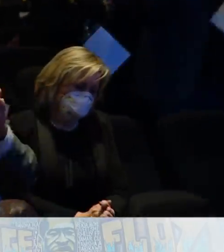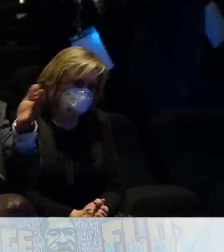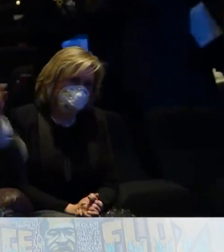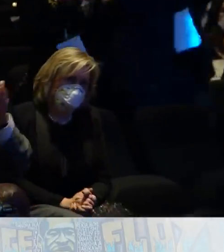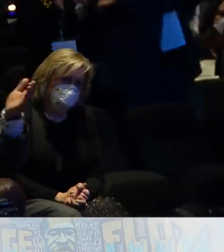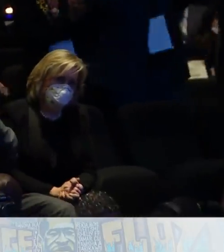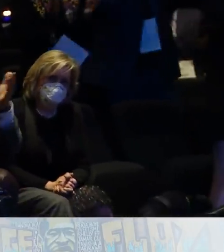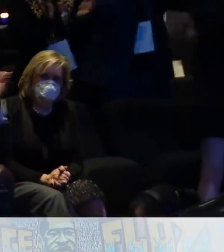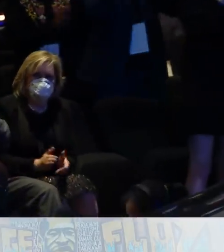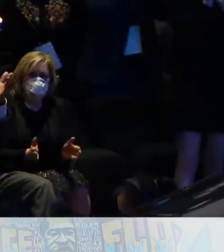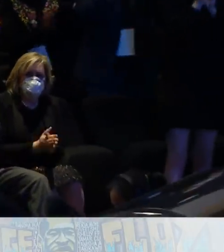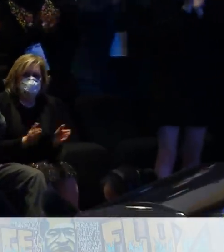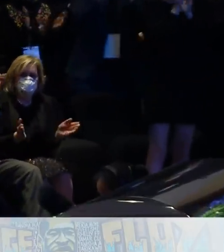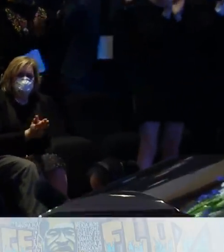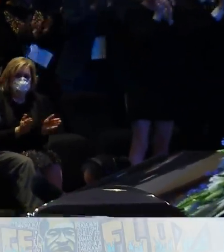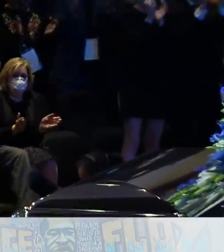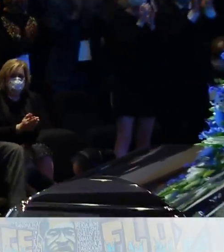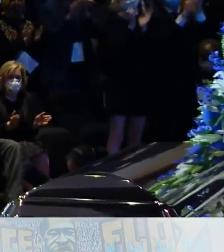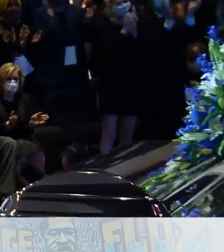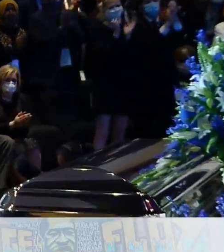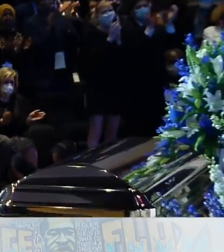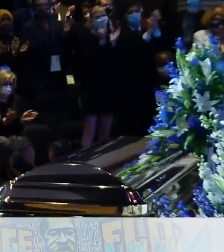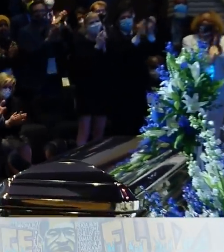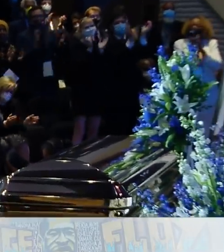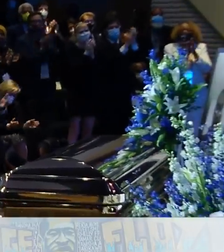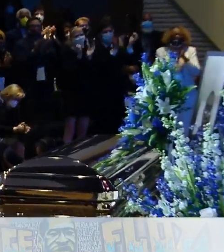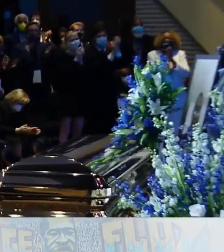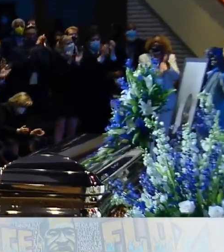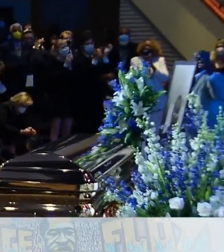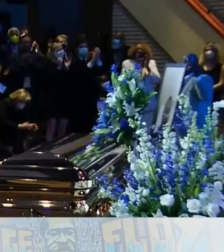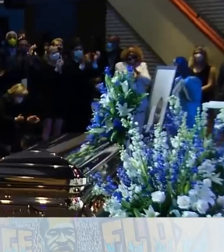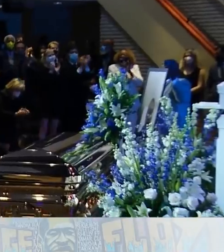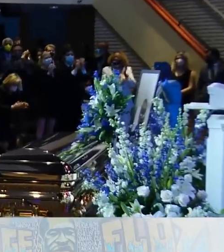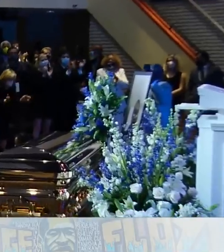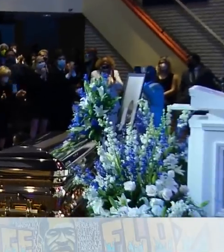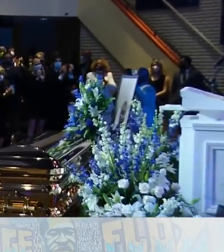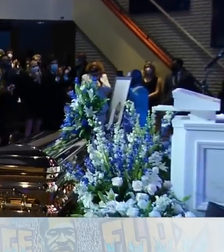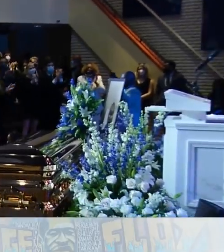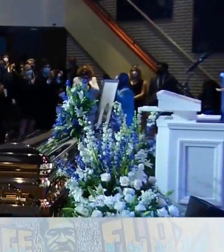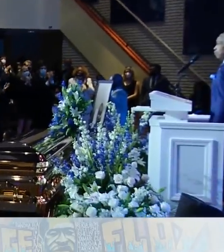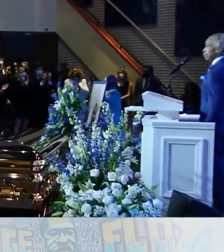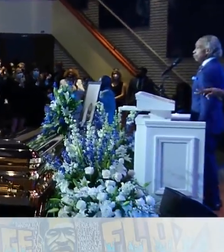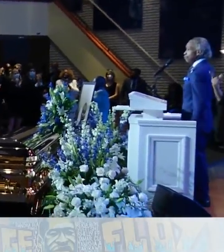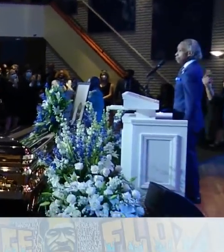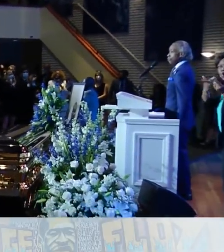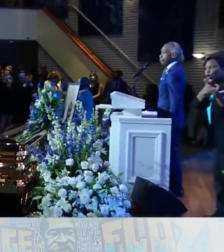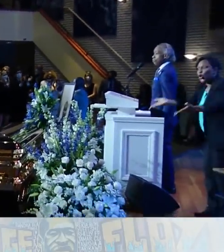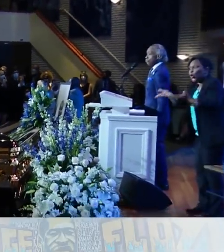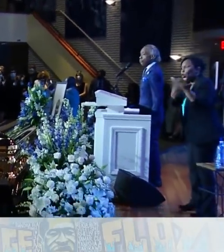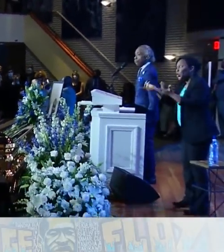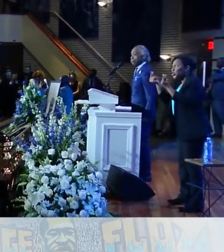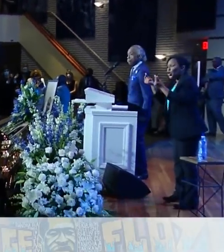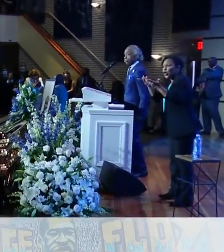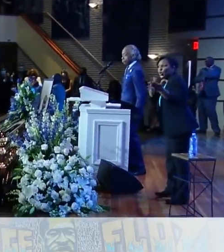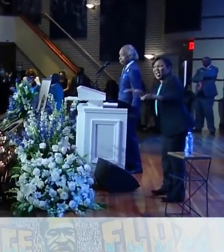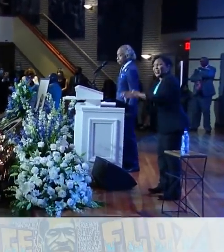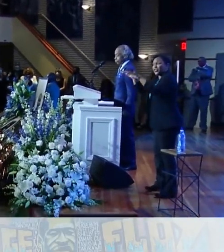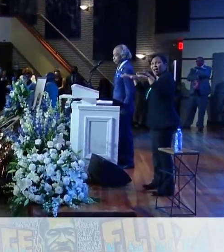TAPE KNOWING THAT THERE'S PROBABLY CAUSE AND IT TAKES A LONG TIME FOR YOU TO GO AND DO WHAT YOU SEE, THAT YOU NEED TO DO.